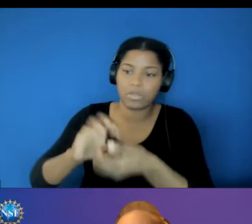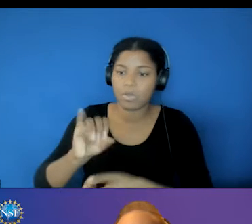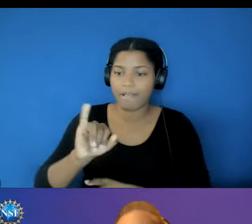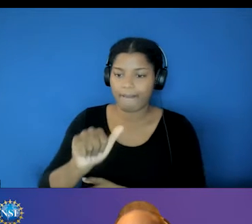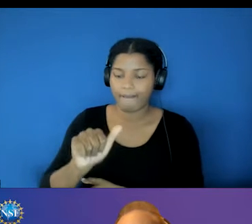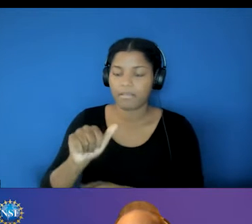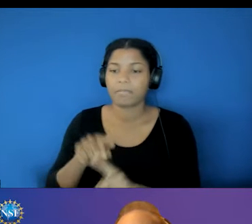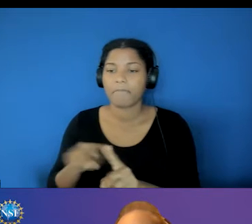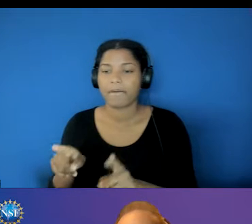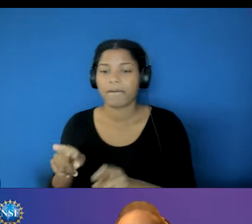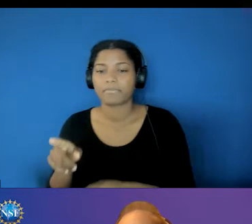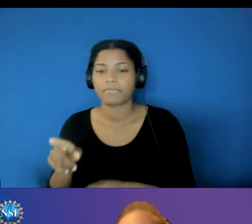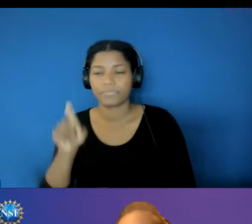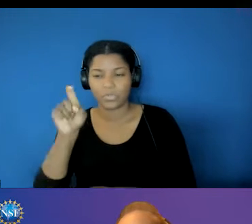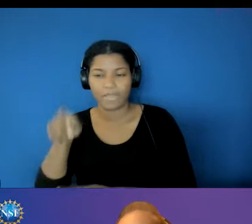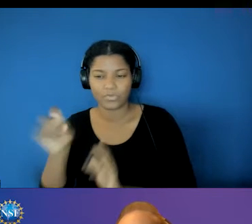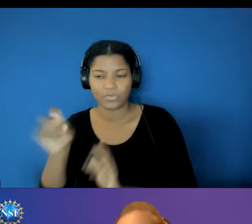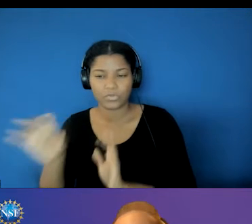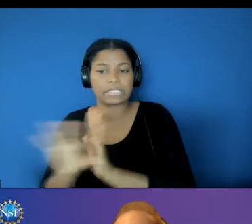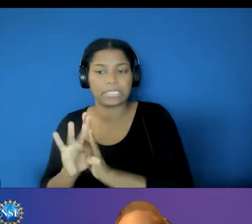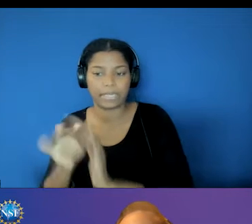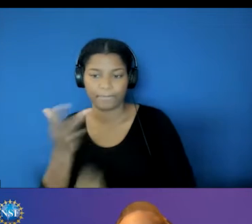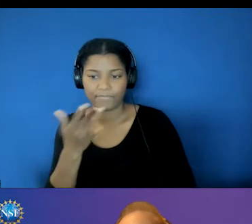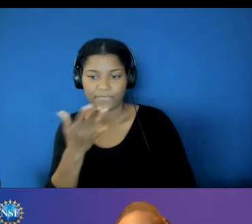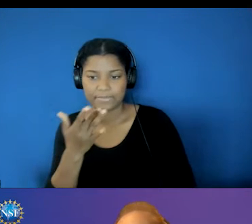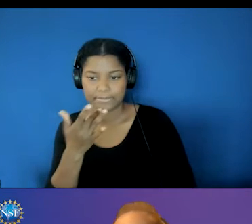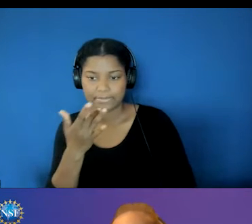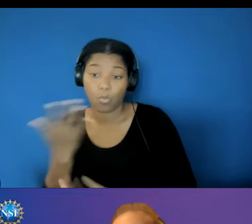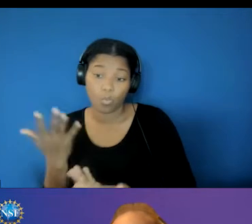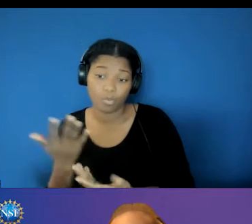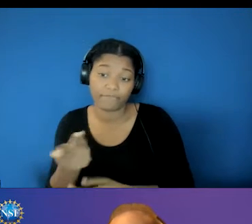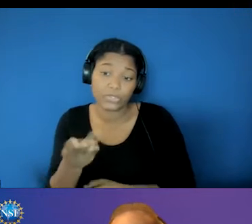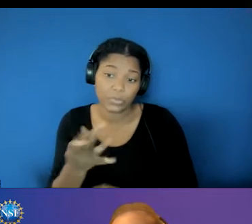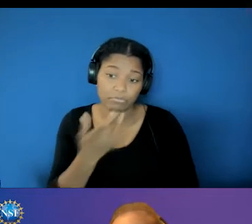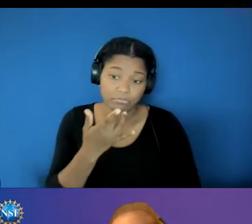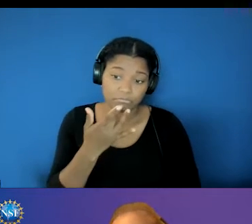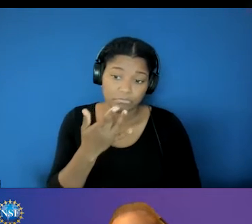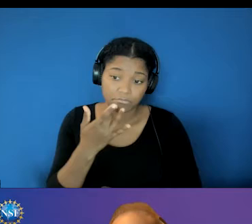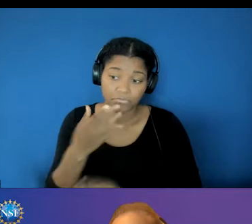but, you do need to select a preference, or preferences for the review of your, proposal,